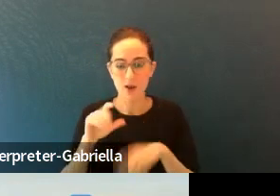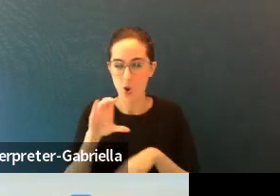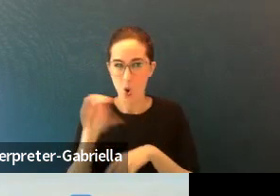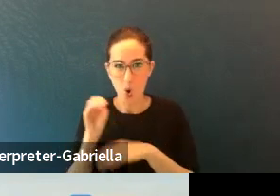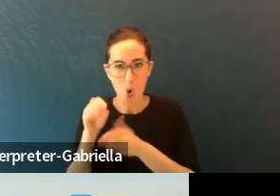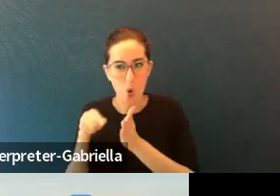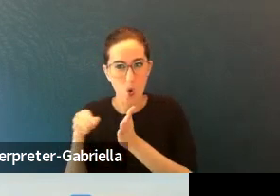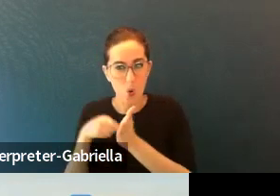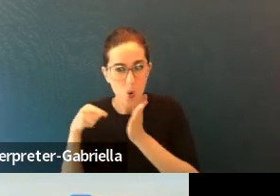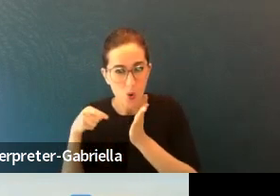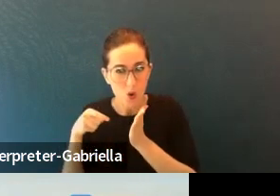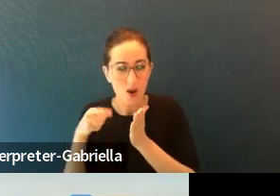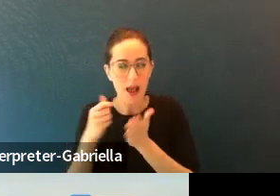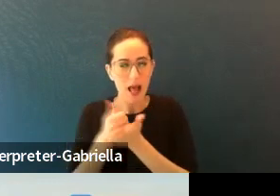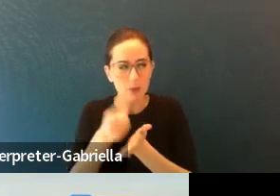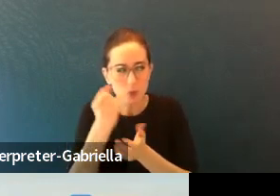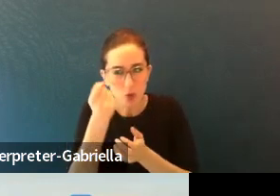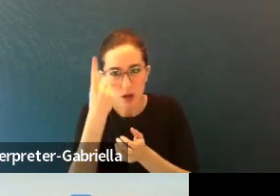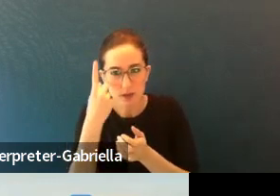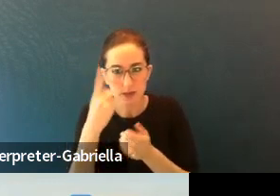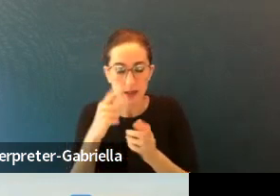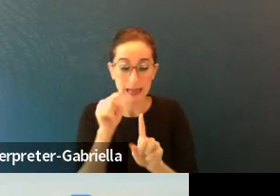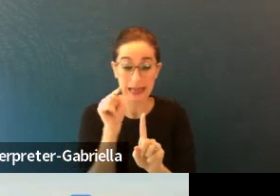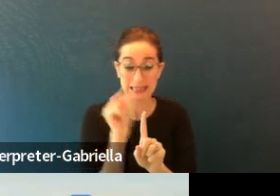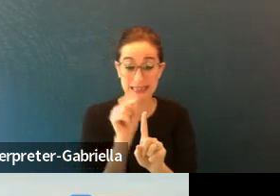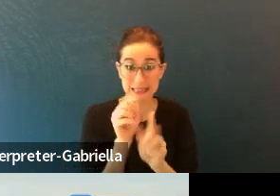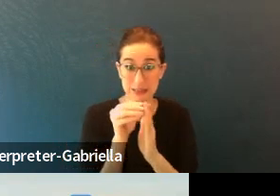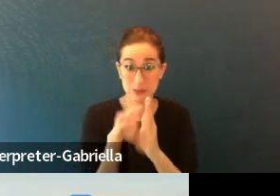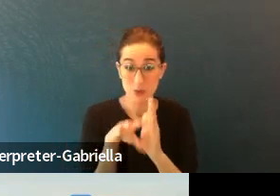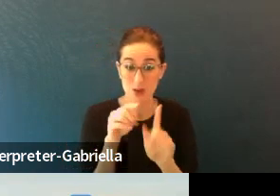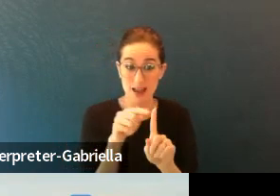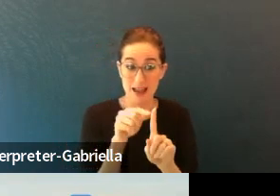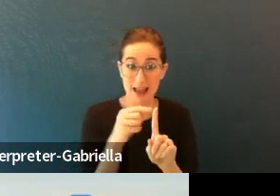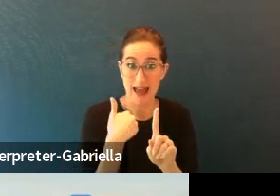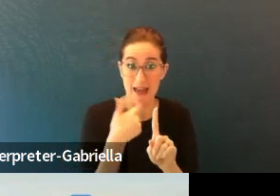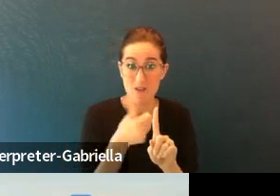requirements that students are having to do in order to get into courses?